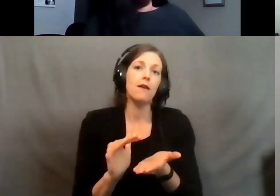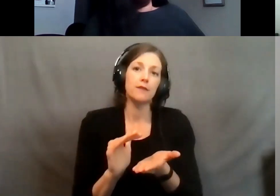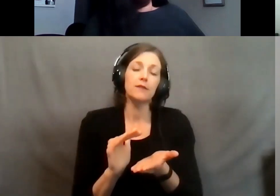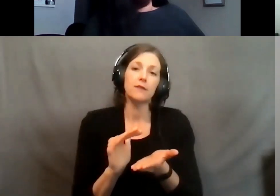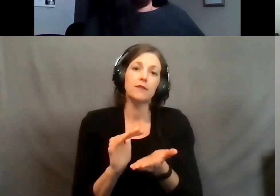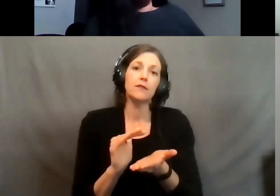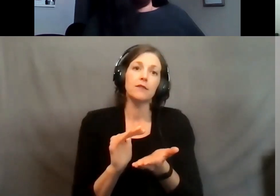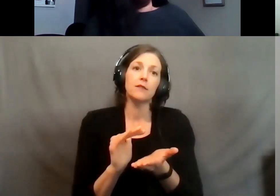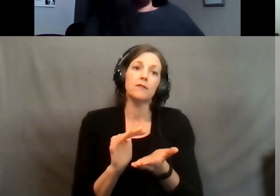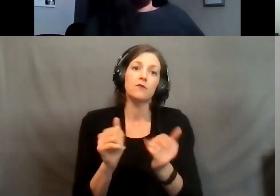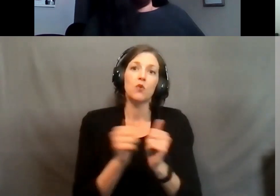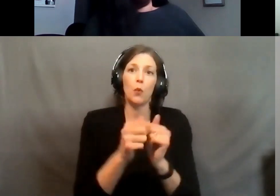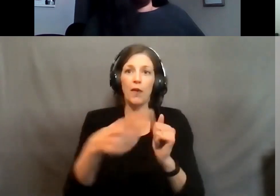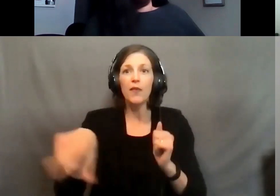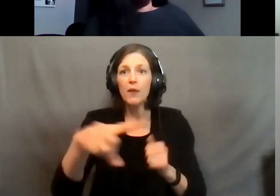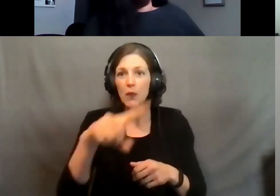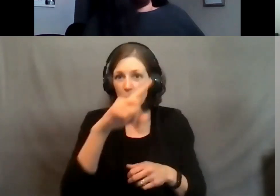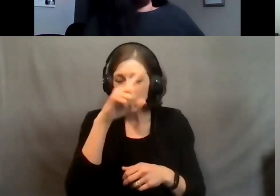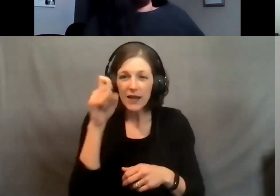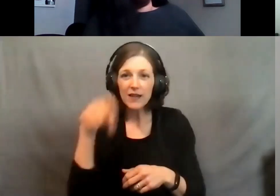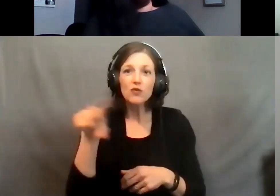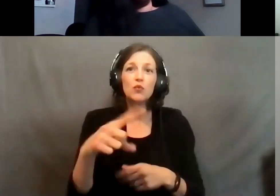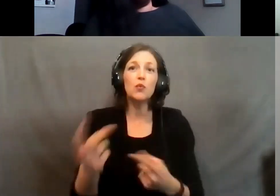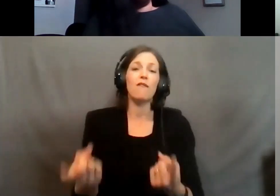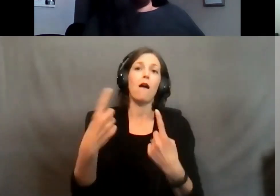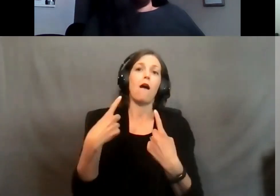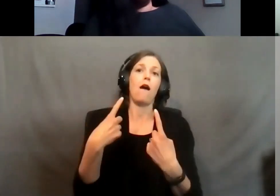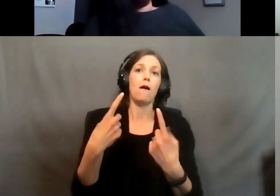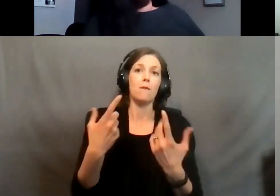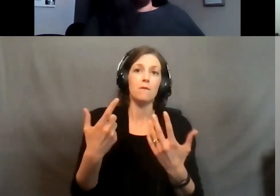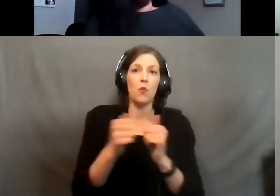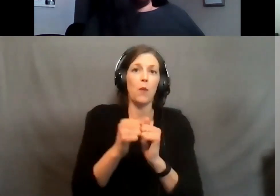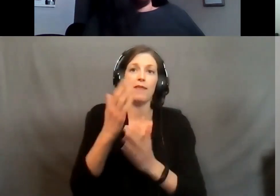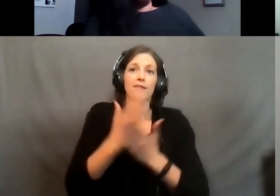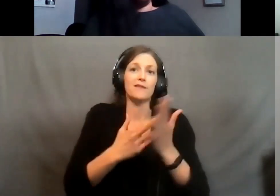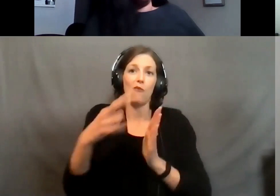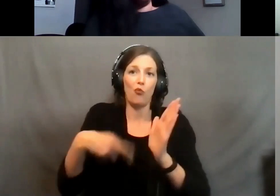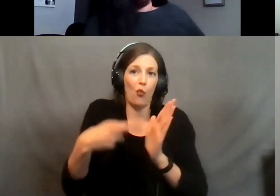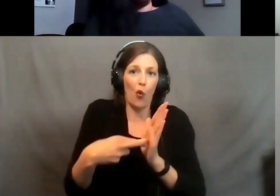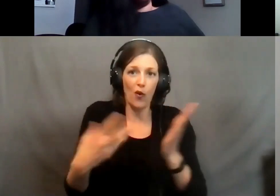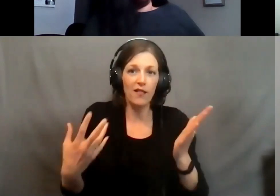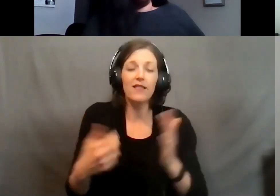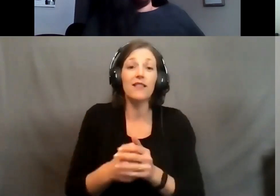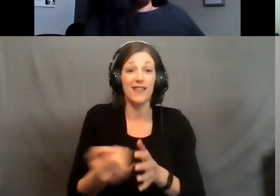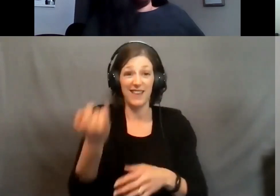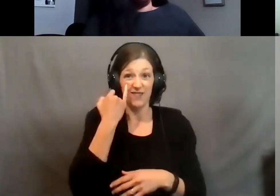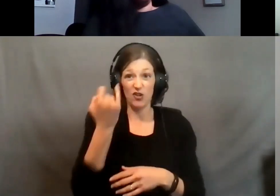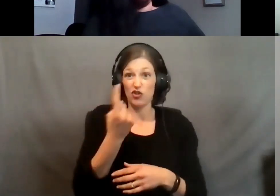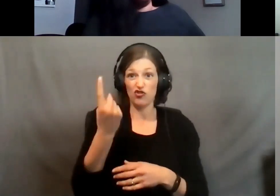13:10:59 because you have come having some role to the specialized session. If you are just planning on attending the 13:11:02 meeting